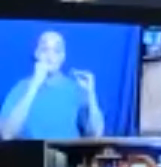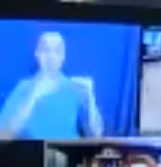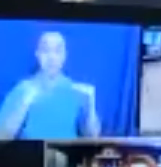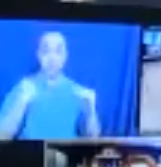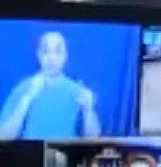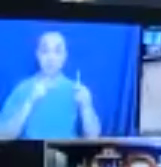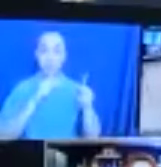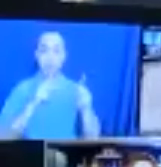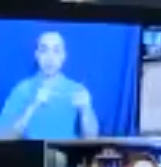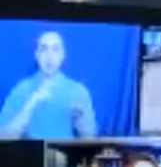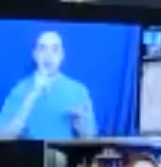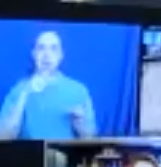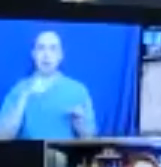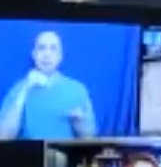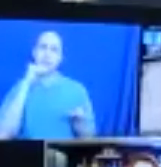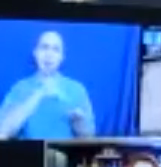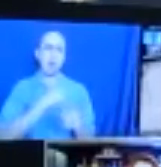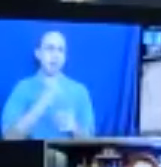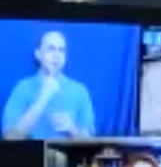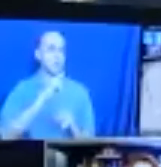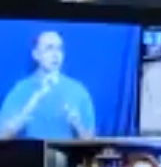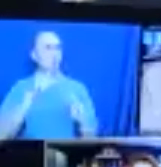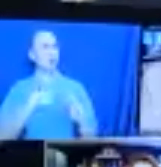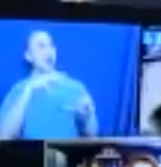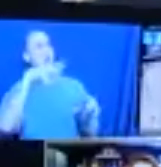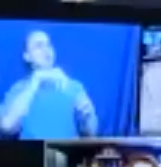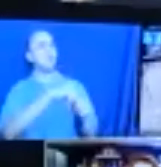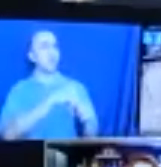PEOPLE, I DON'T HAVE TO LIE LIKE WHEN I WAS IN THE BATTLE